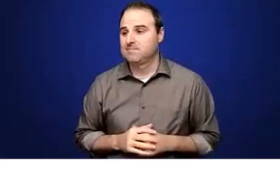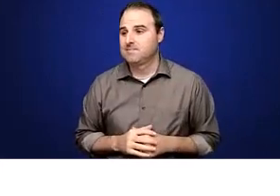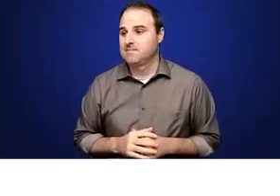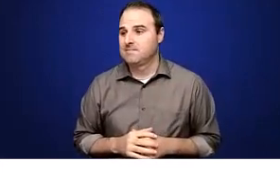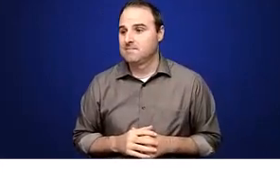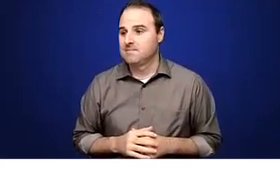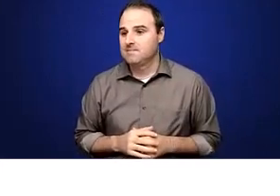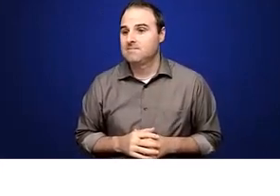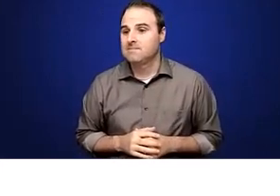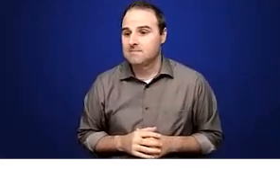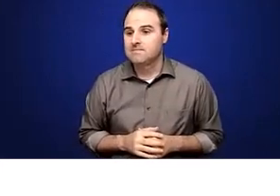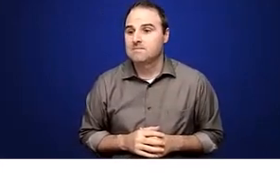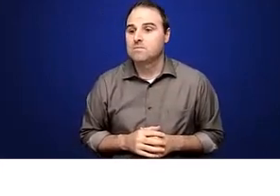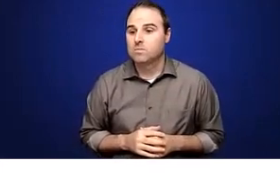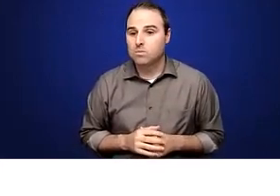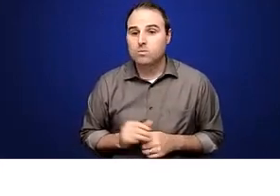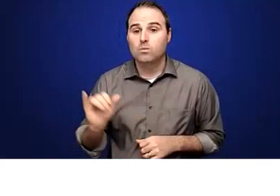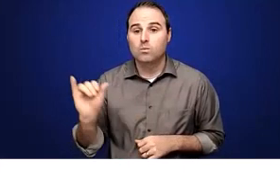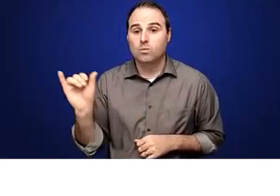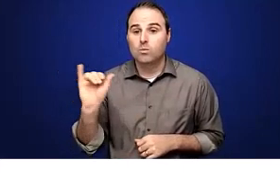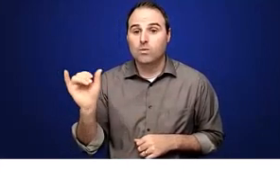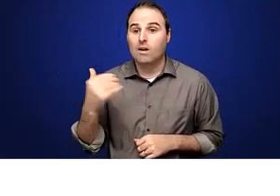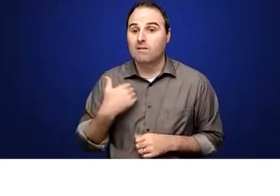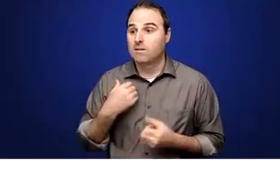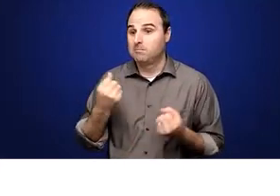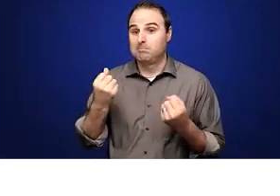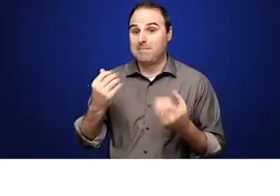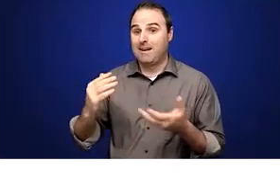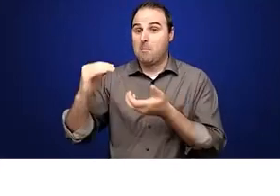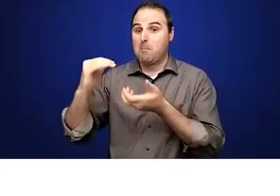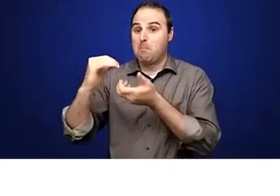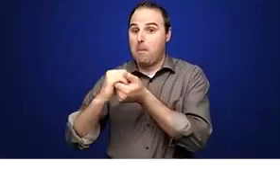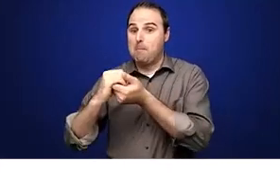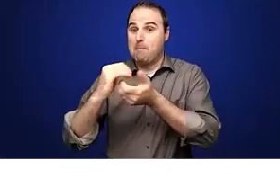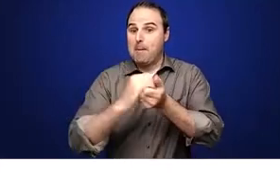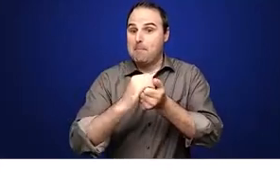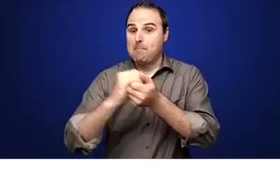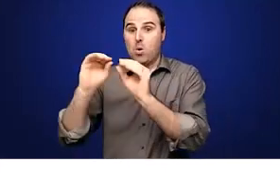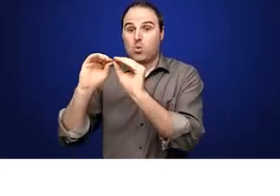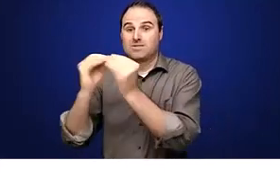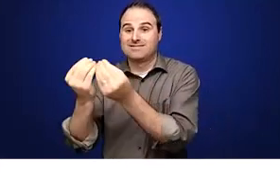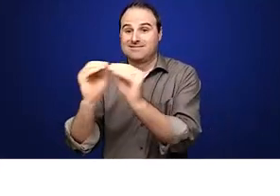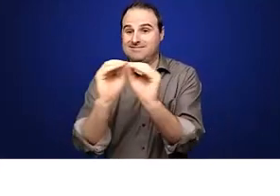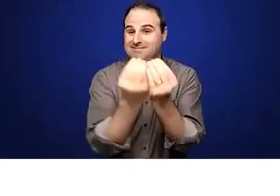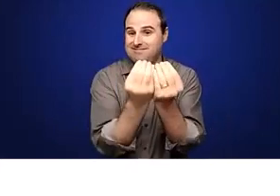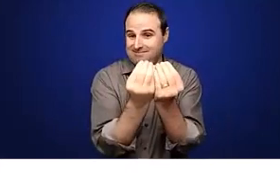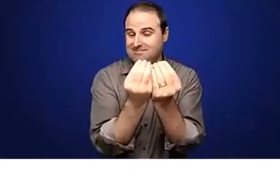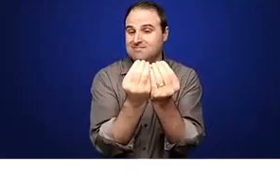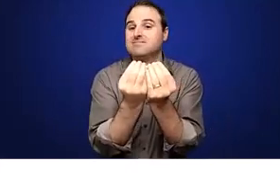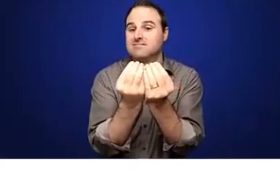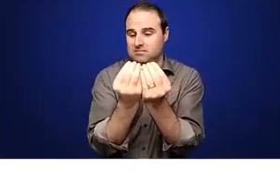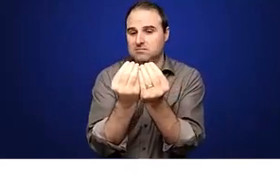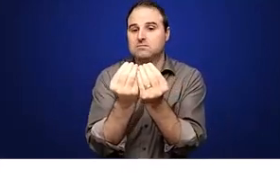On the other hand, we have multiple partner organizations that are involved as well as an advisory committee